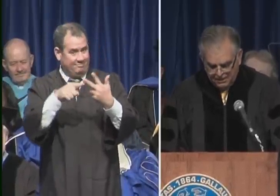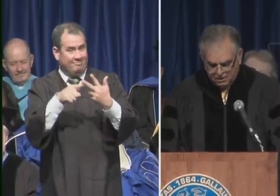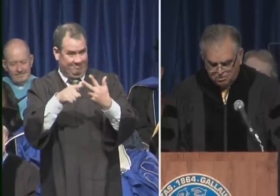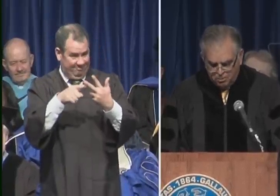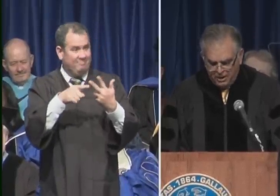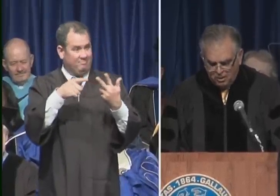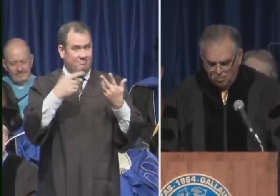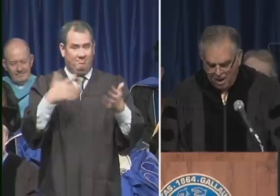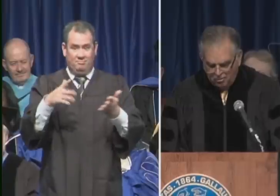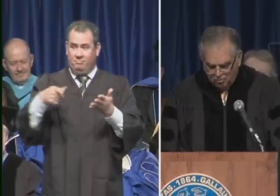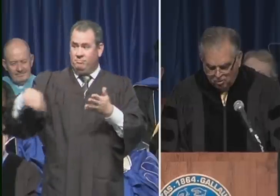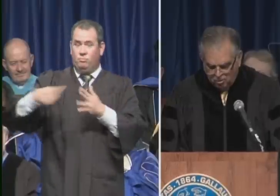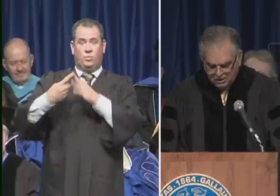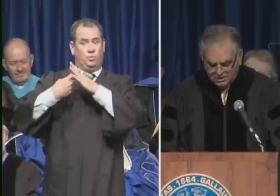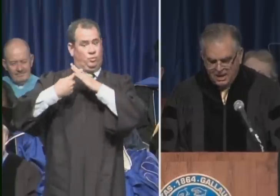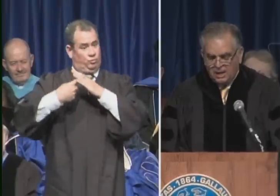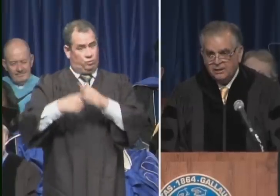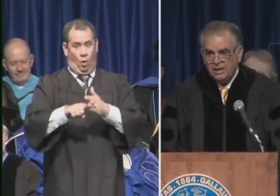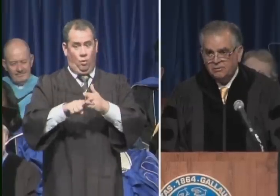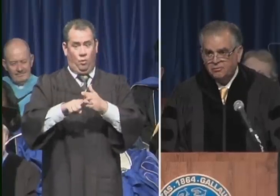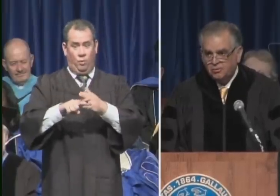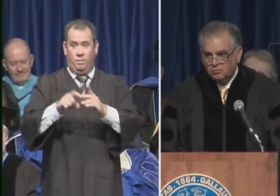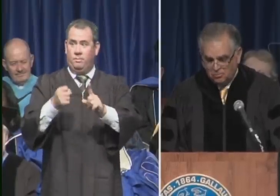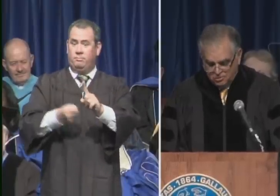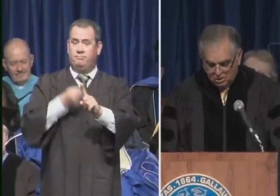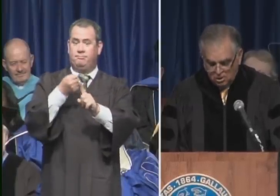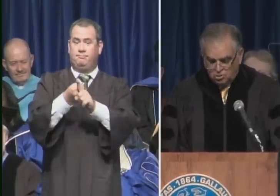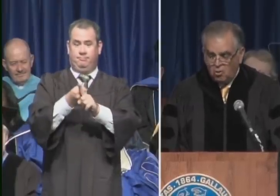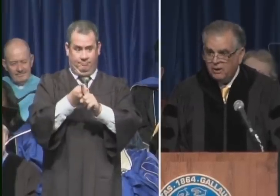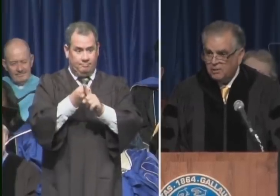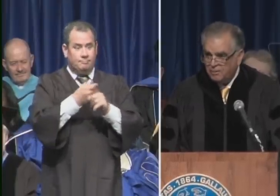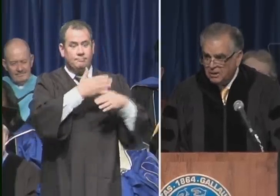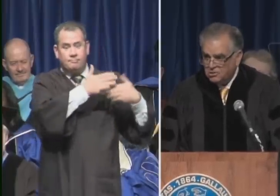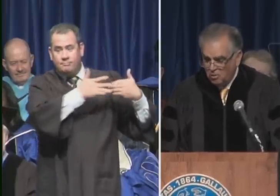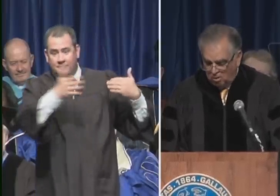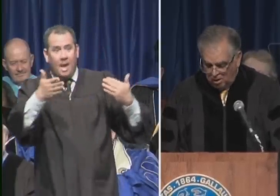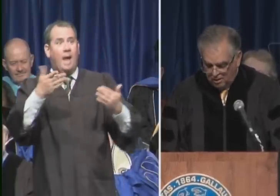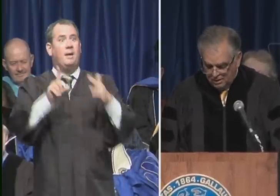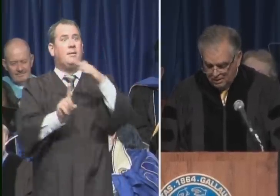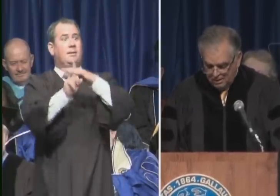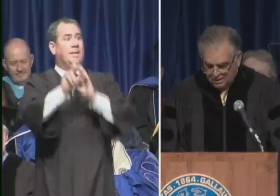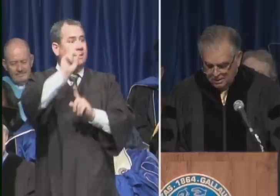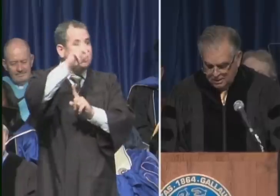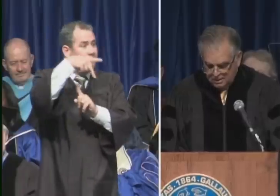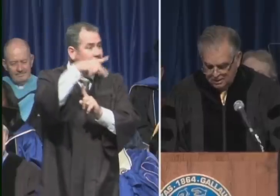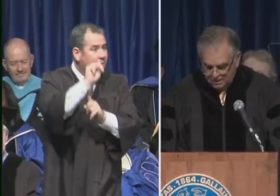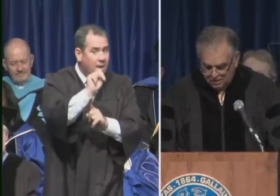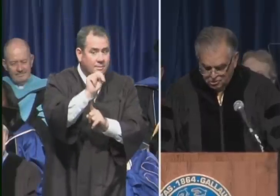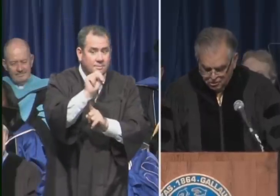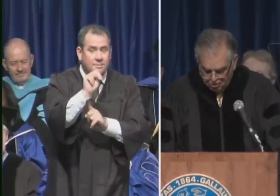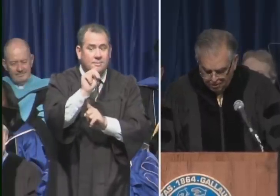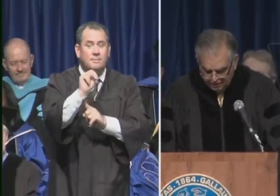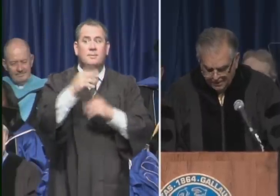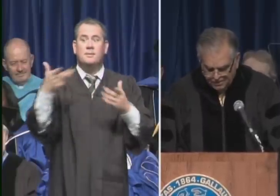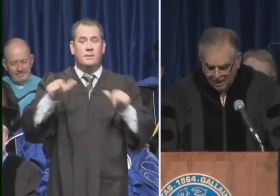It spread around the world as Gallaudet students joined the Peace Corps ensuring that deaf children